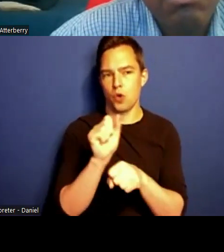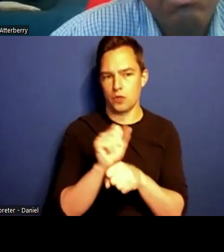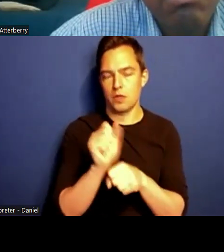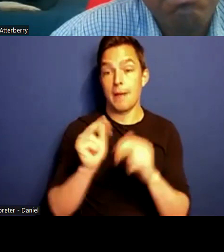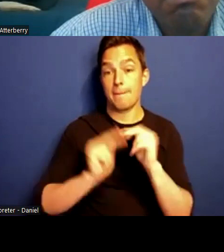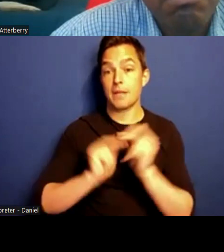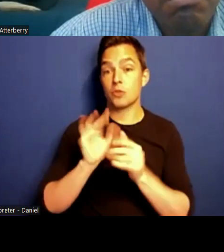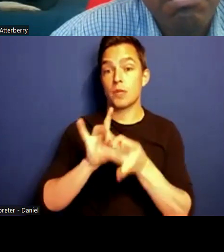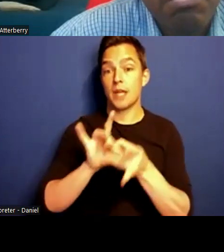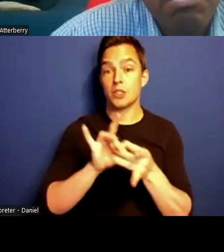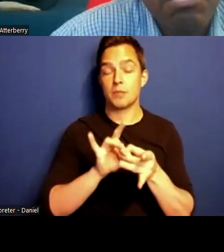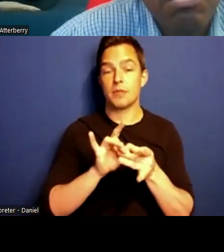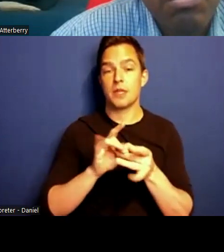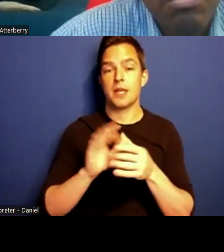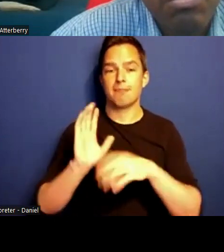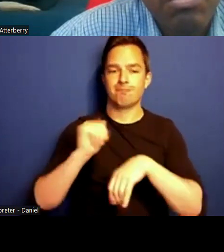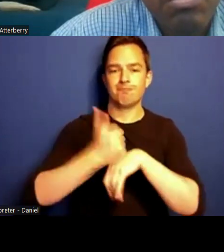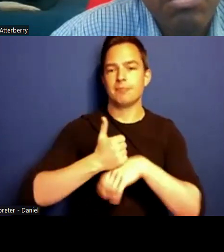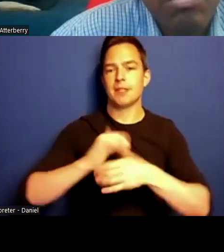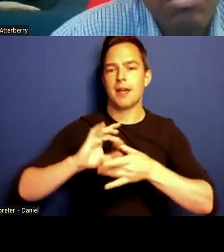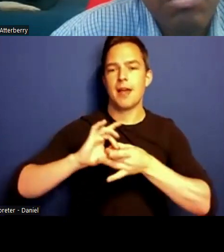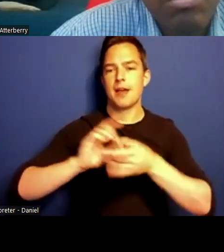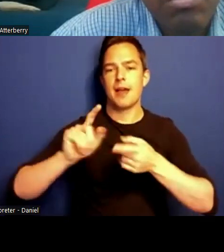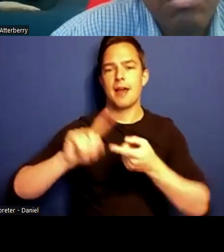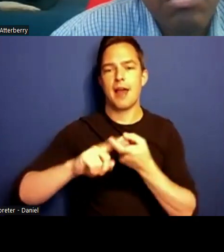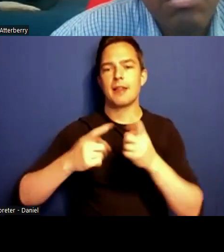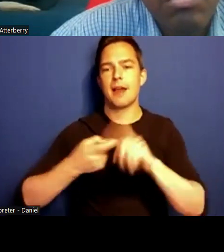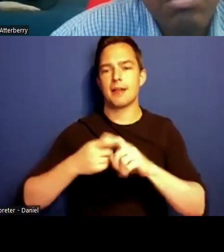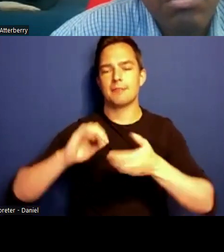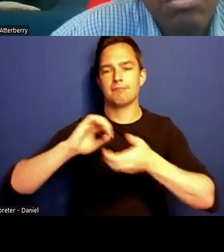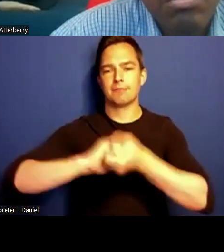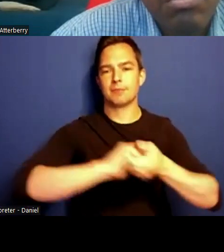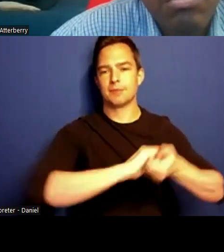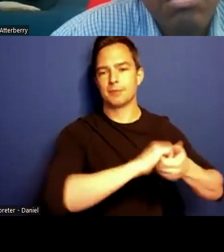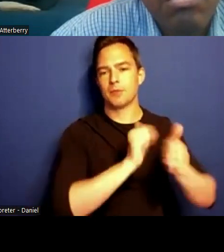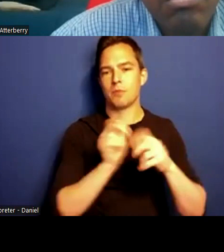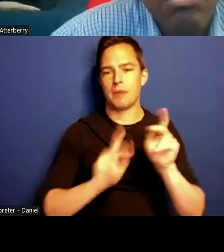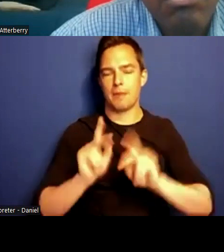forging alliances and allyship with other people and inevitably sometimes it does not